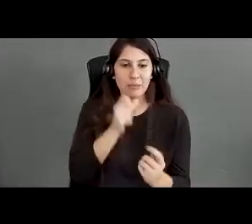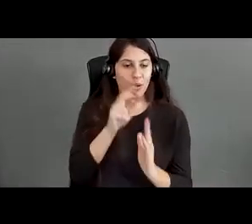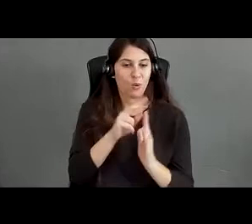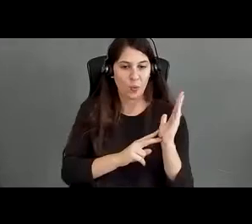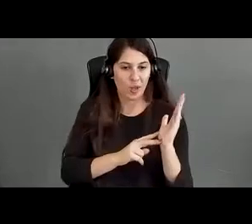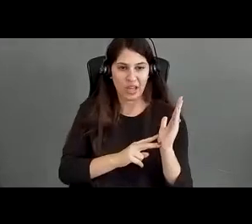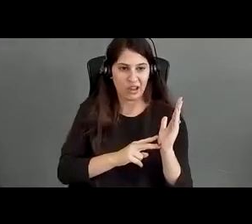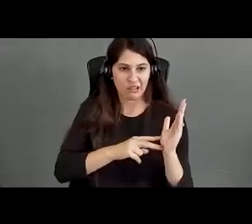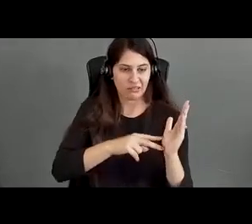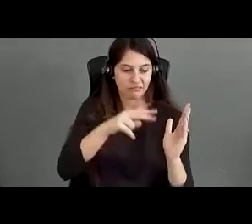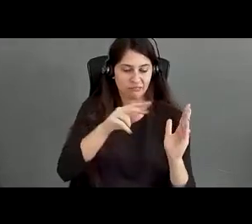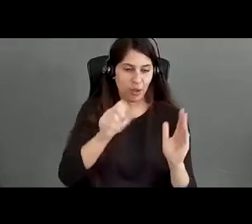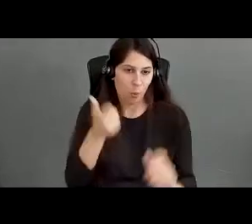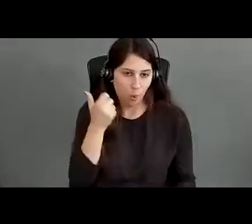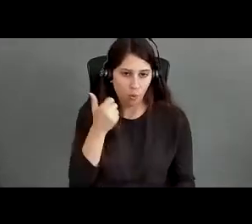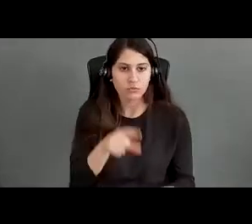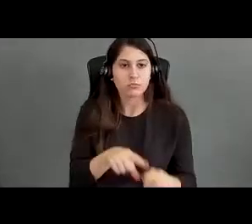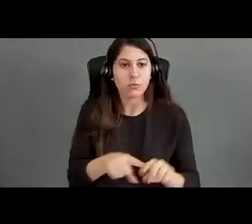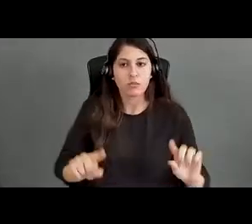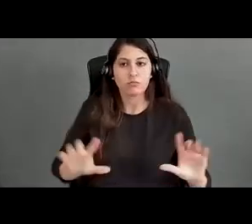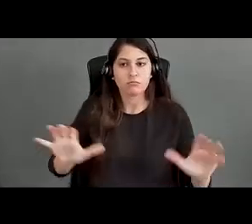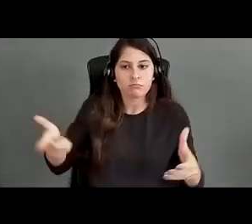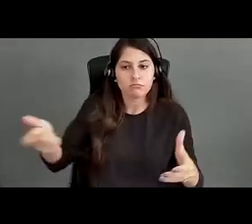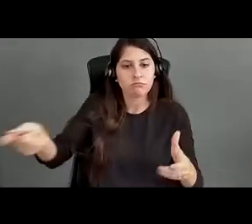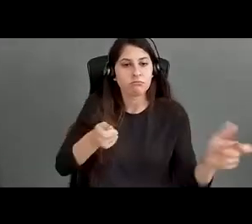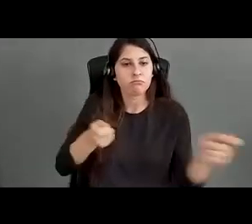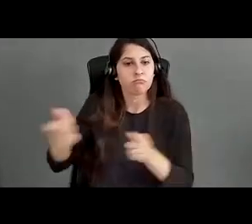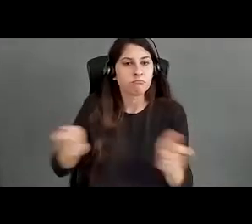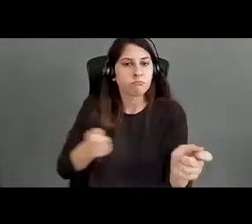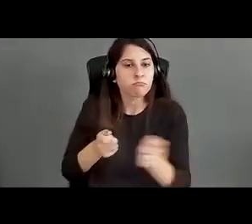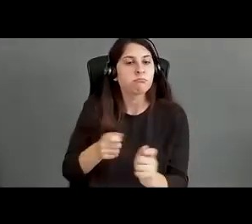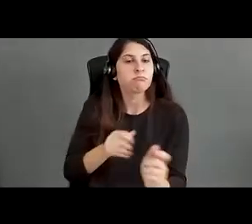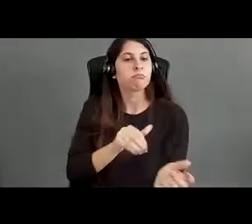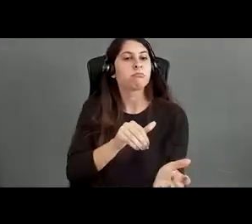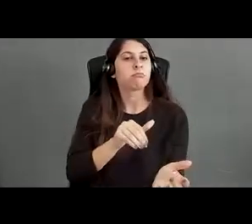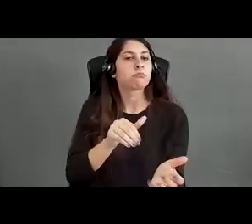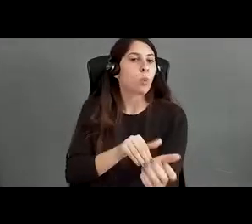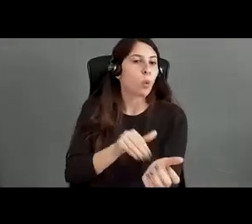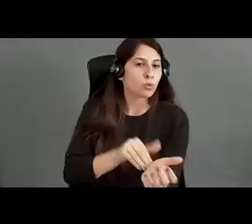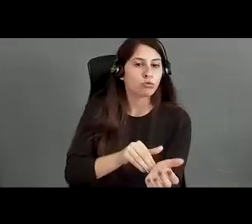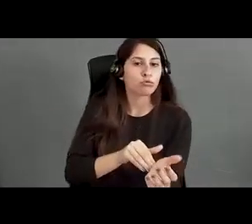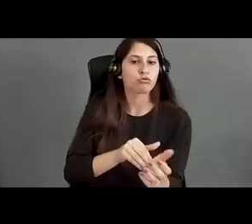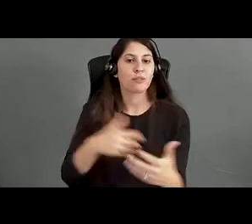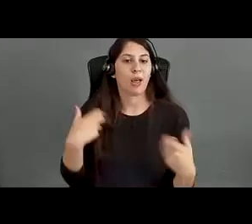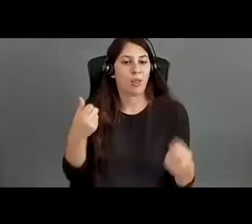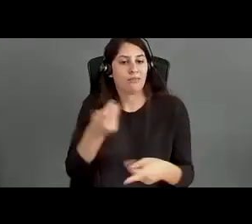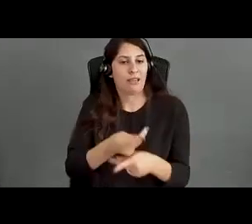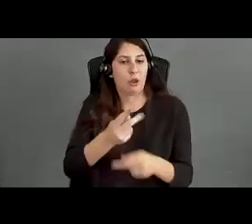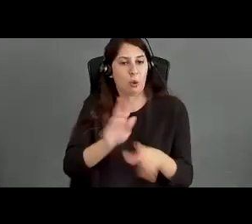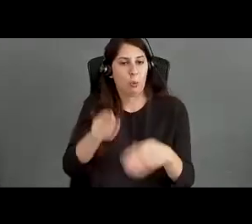But we pulled together a group of healthcare providers and individuals who had experienced with mental illness